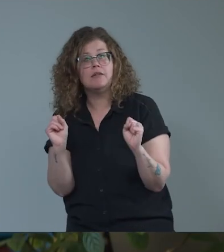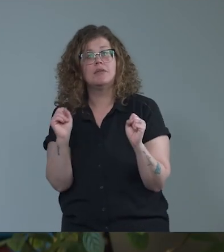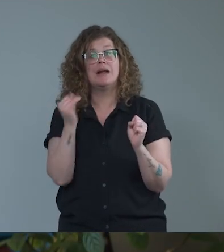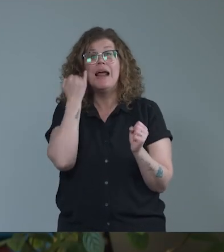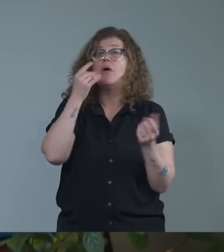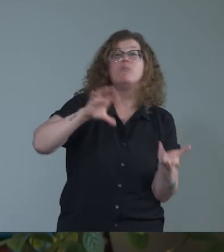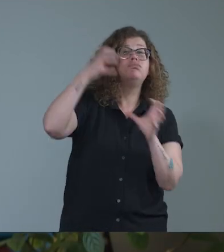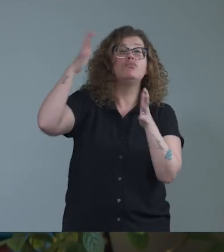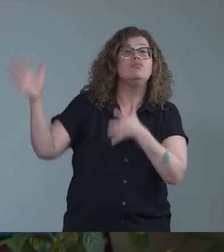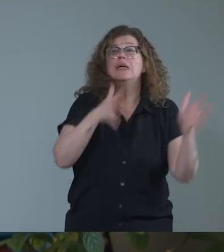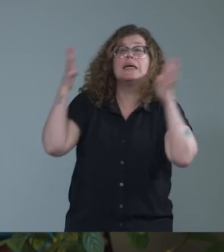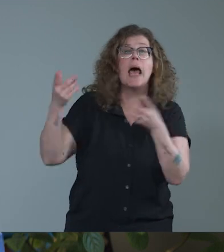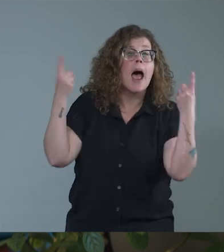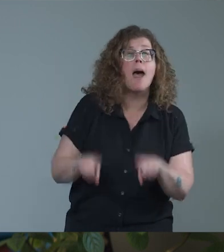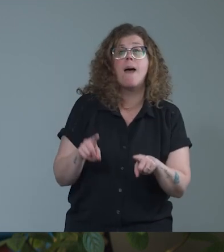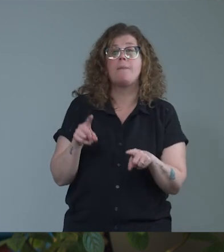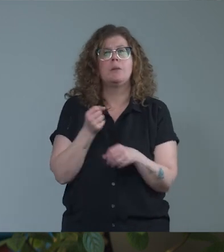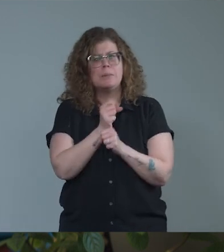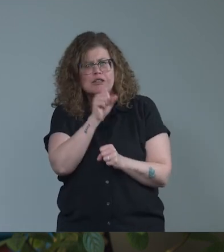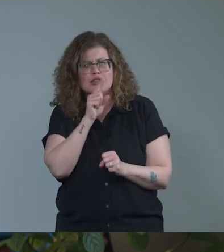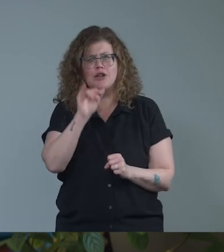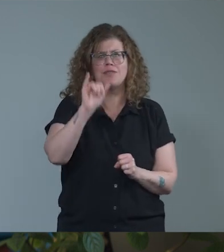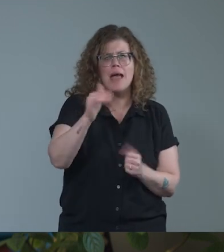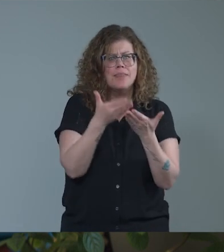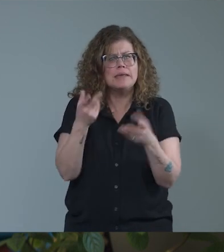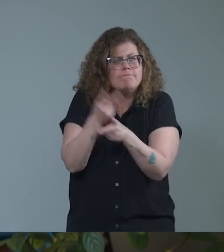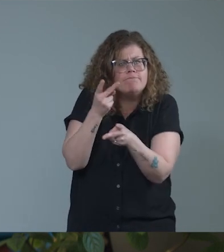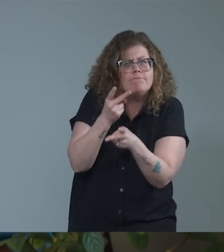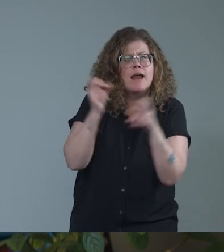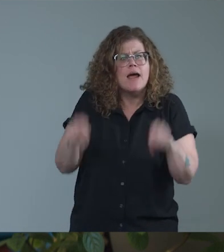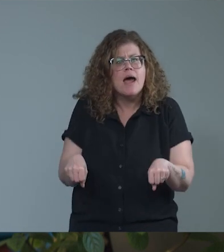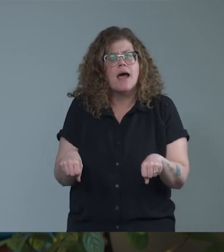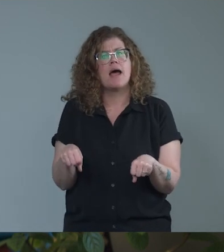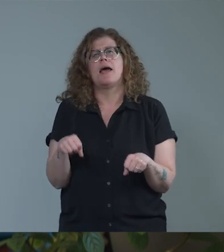I had to take extra challenge which I didn't expect before.